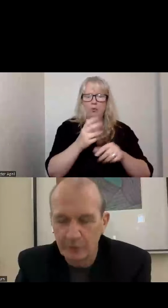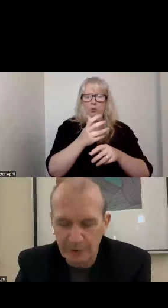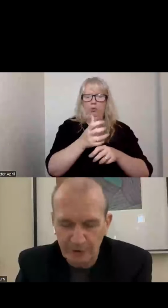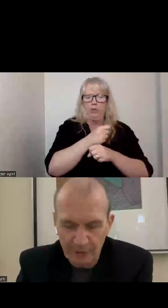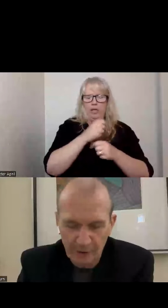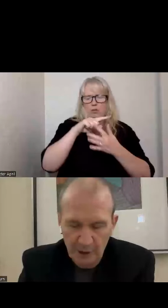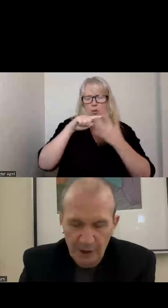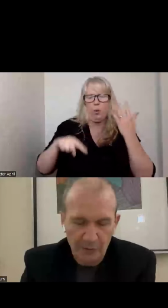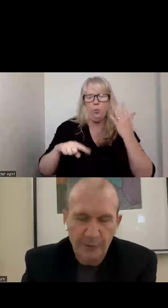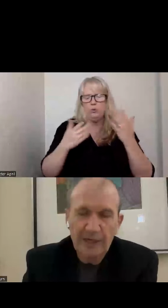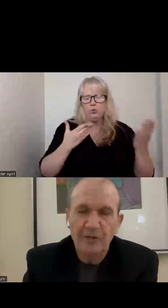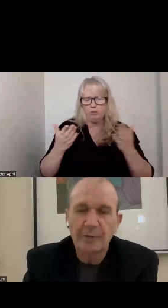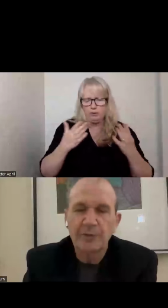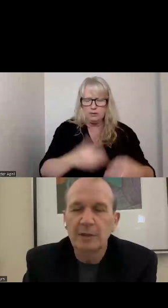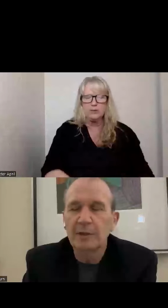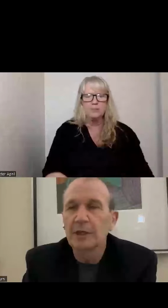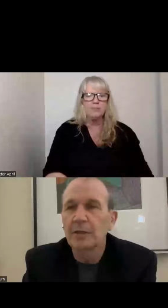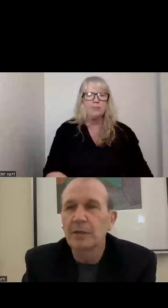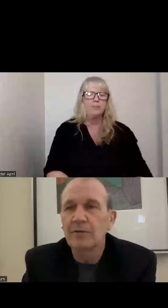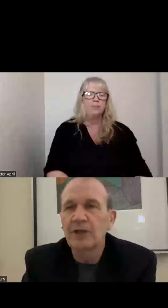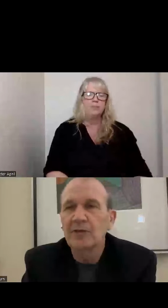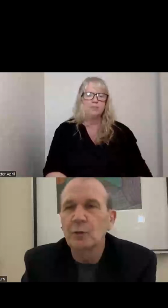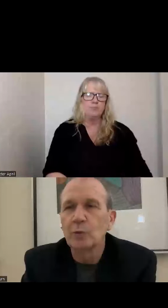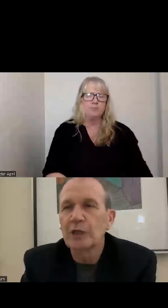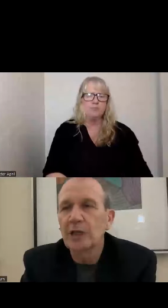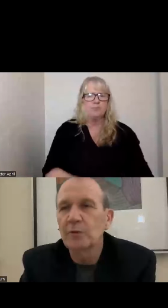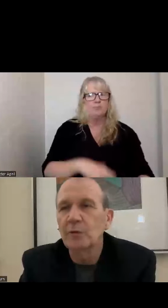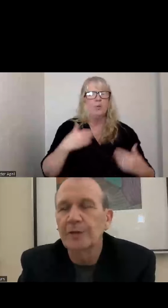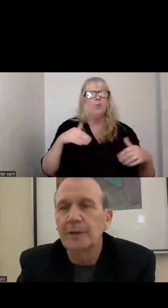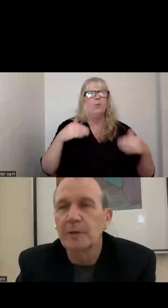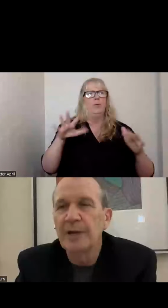SERVICES. SO THAT IS SOMETHING THAT STATES ARE WORKING ON WITH THEIR